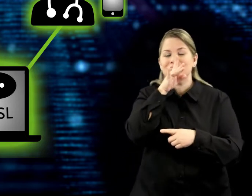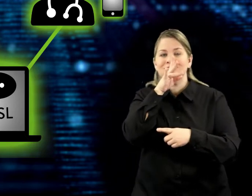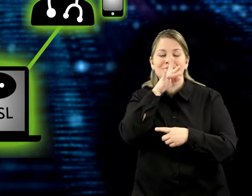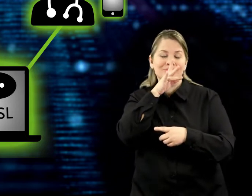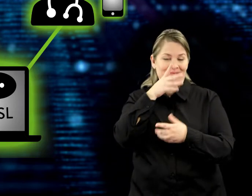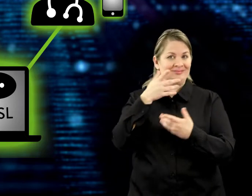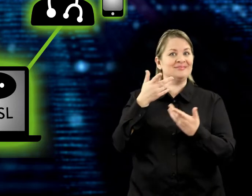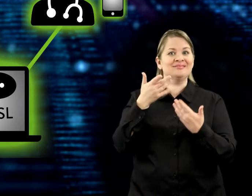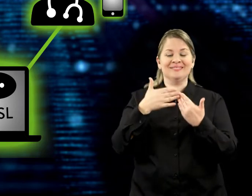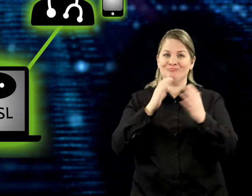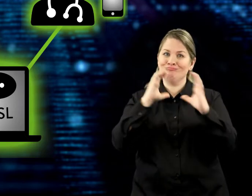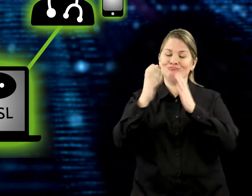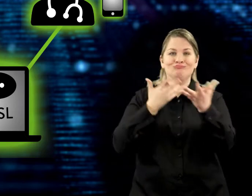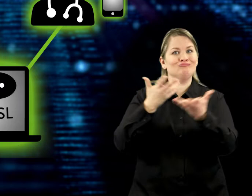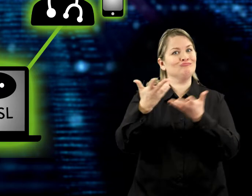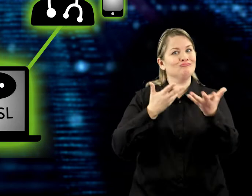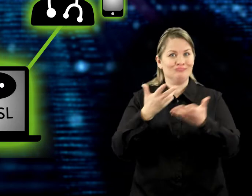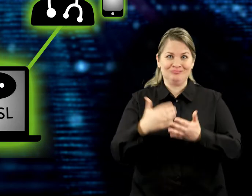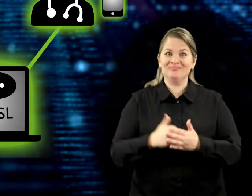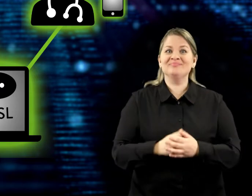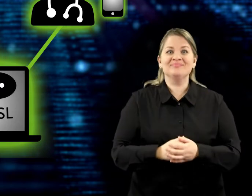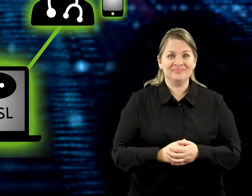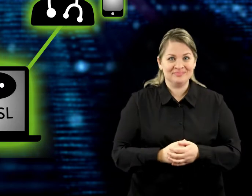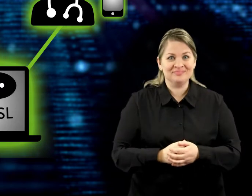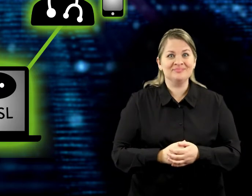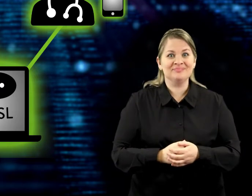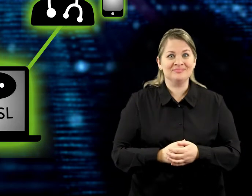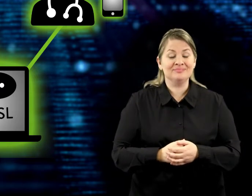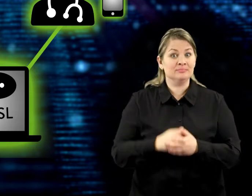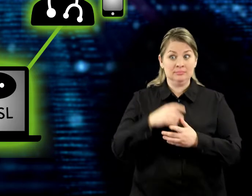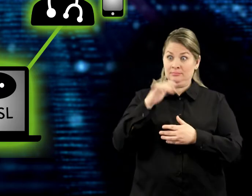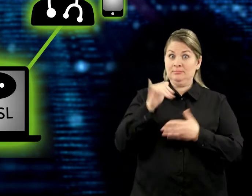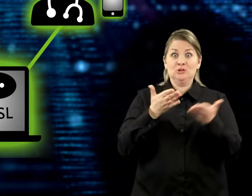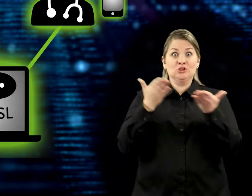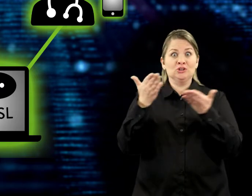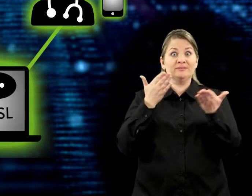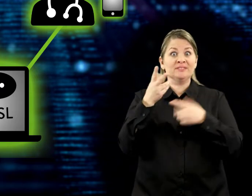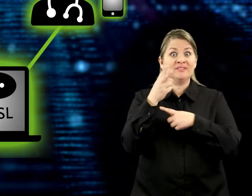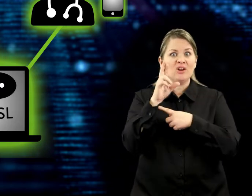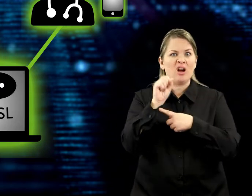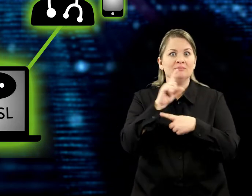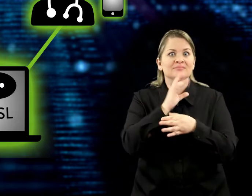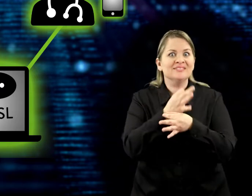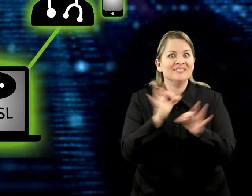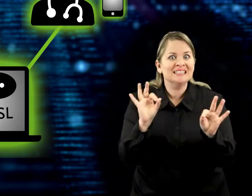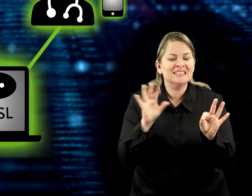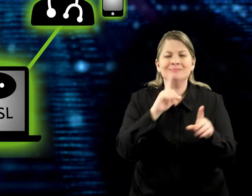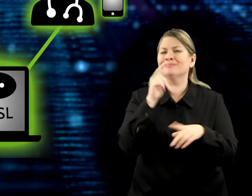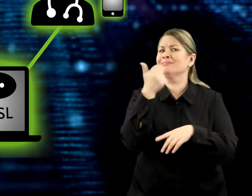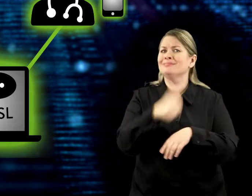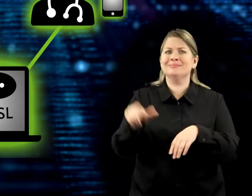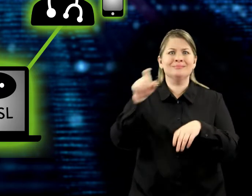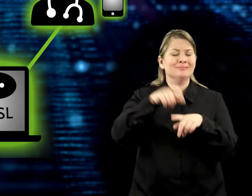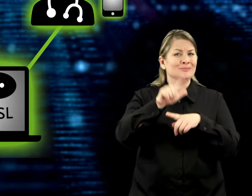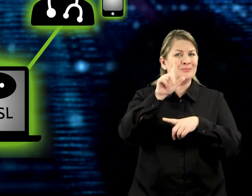VRS is a free on-demand service that is available 24 hours a day, anywhere in the United States.